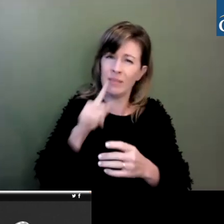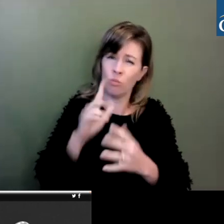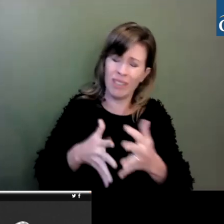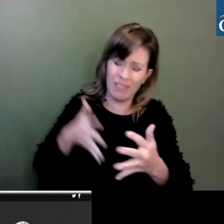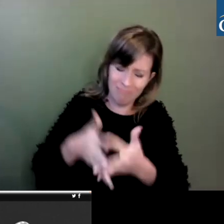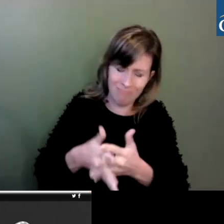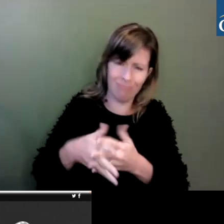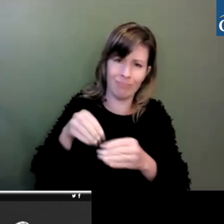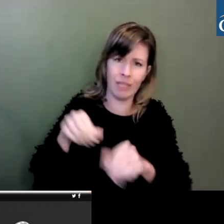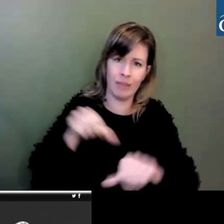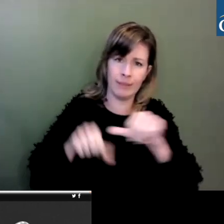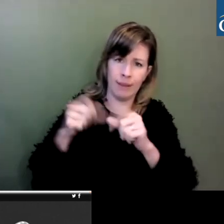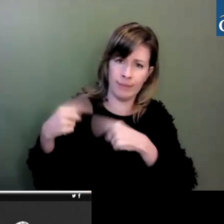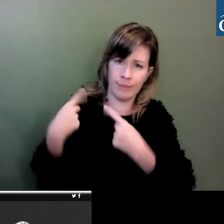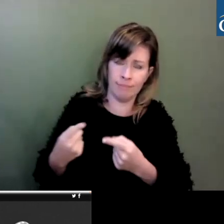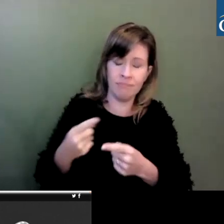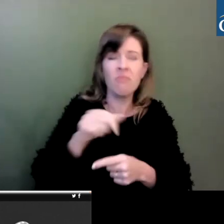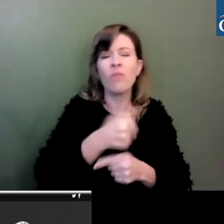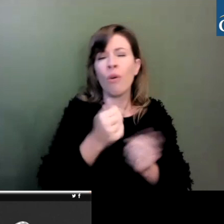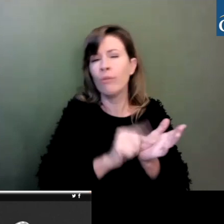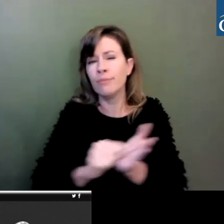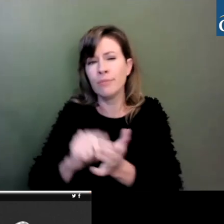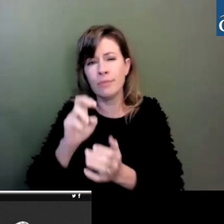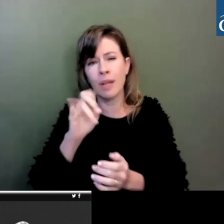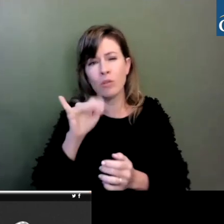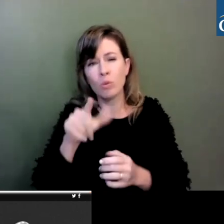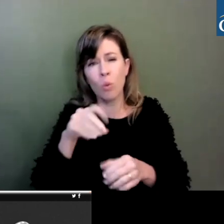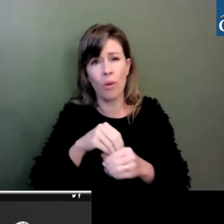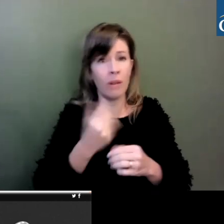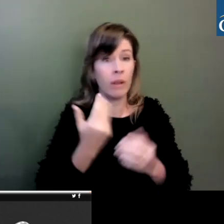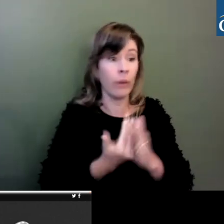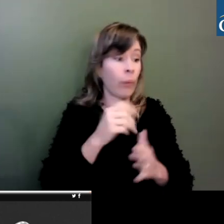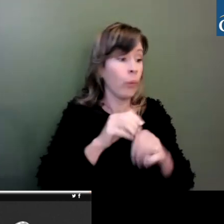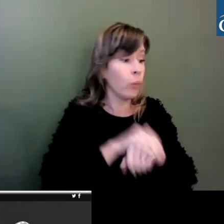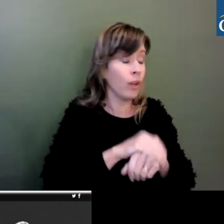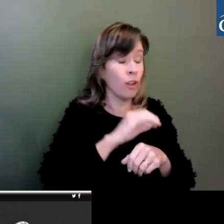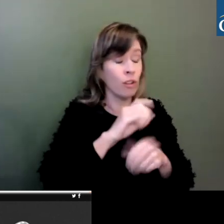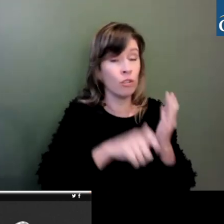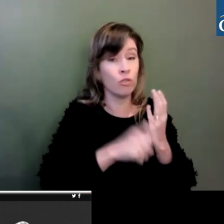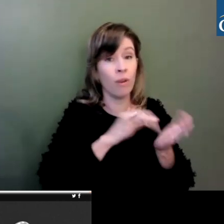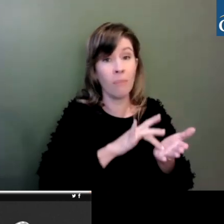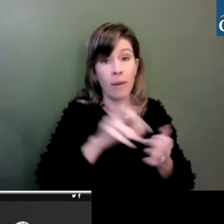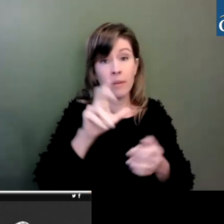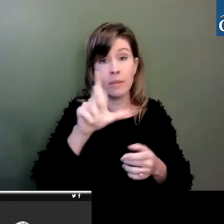was vital to entrench in science. Other distinguished journals such as Journal of Medicine, Lancet, which I'll